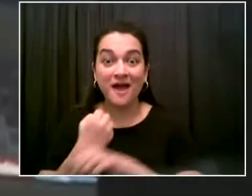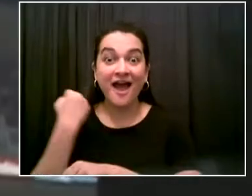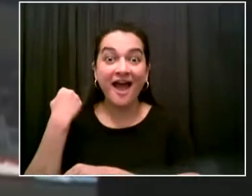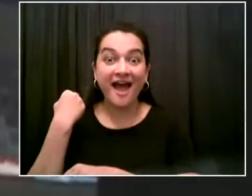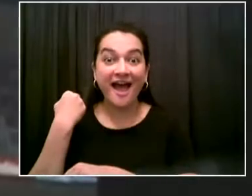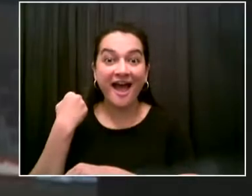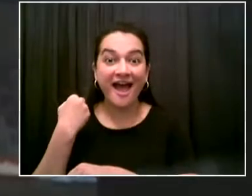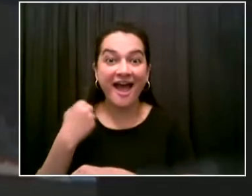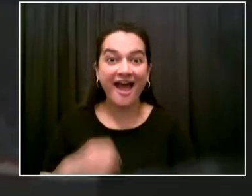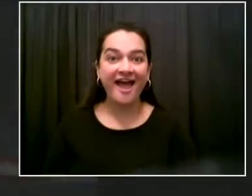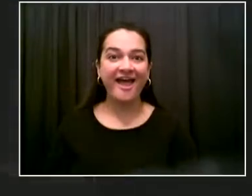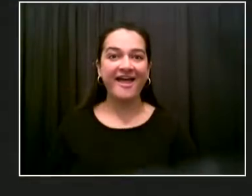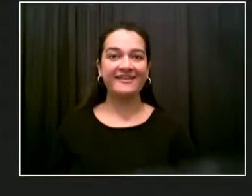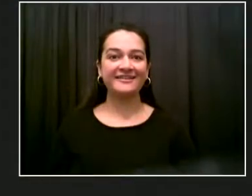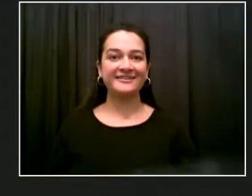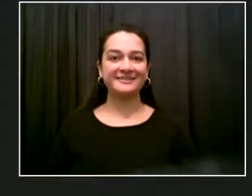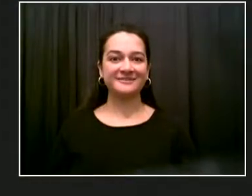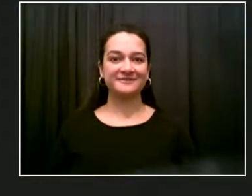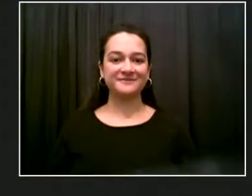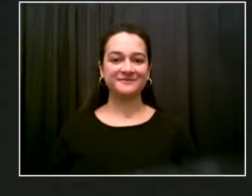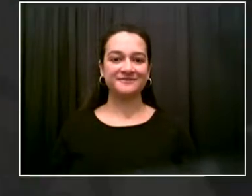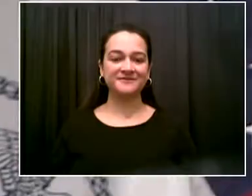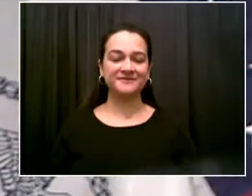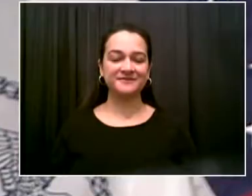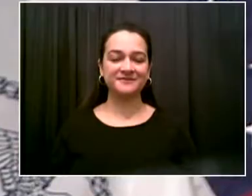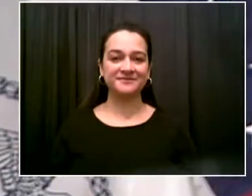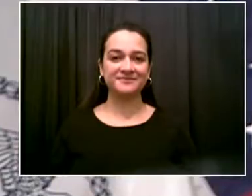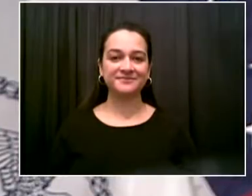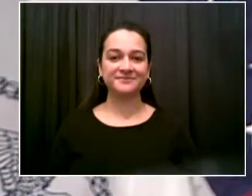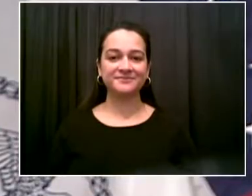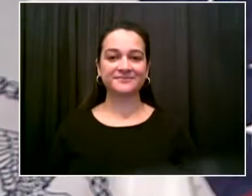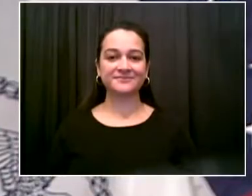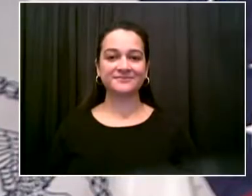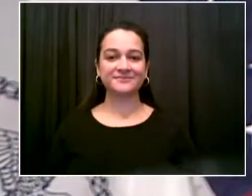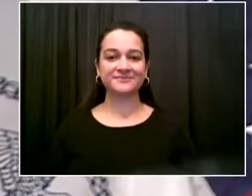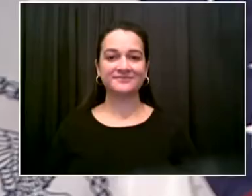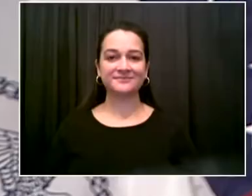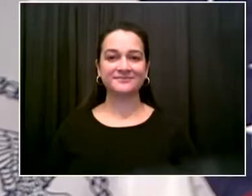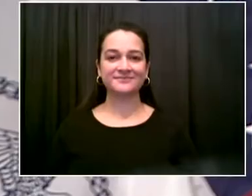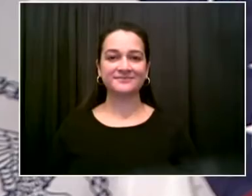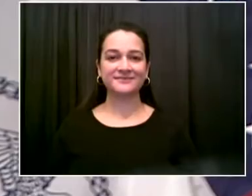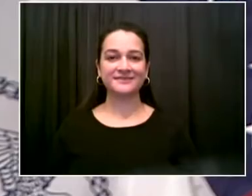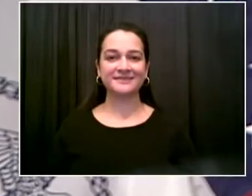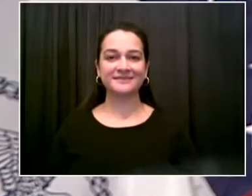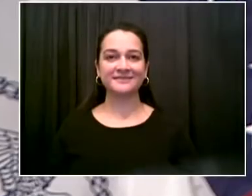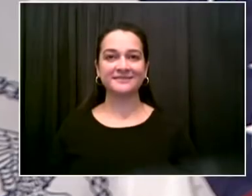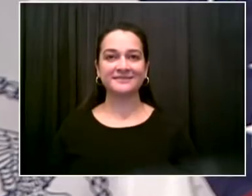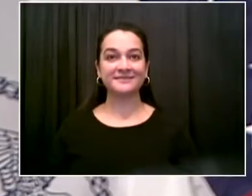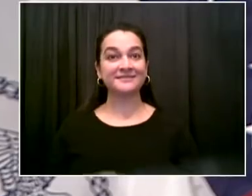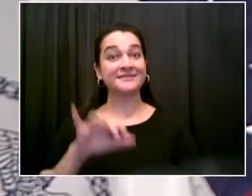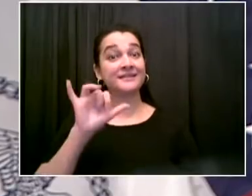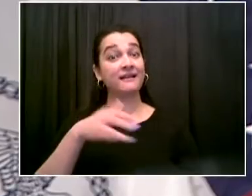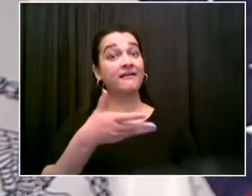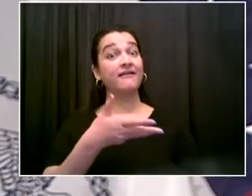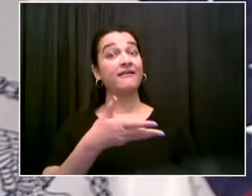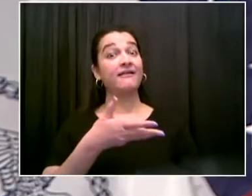DANCING AROUND, IT COMES DOWN. THIS TIME HE IS LE.GIT HE IS A HERO ONE A TOUGH DAY. HE SEALS THE